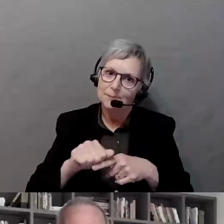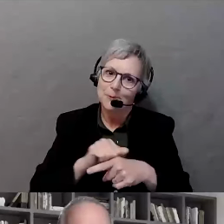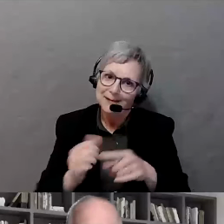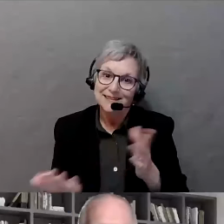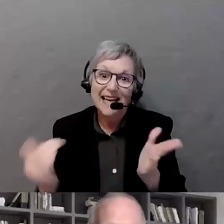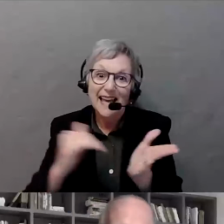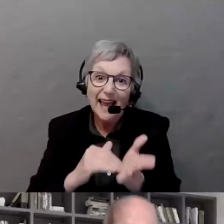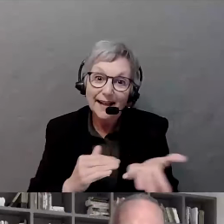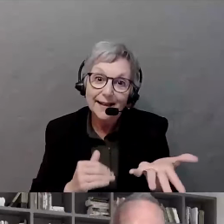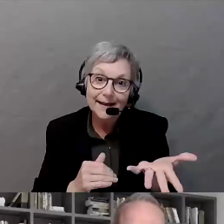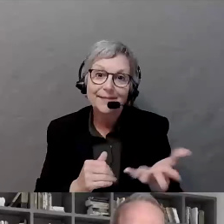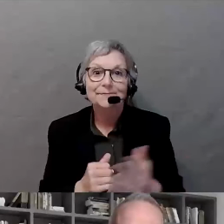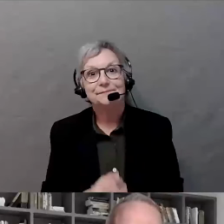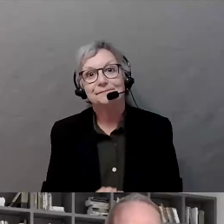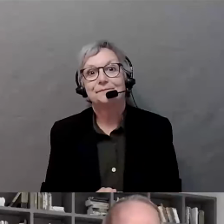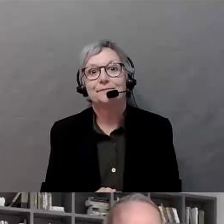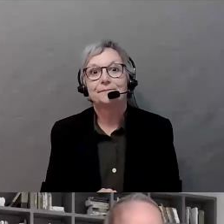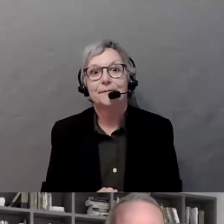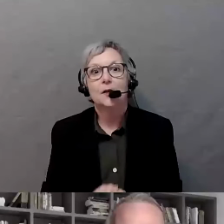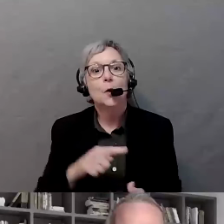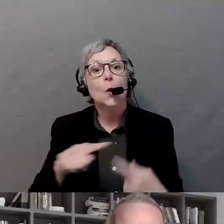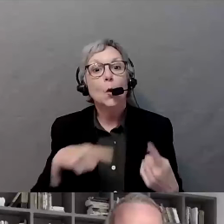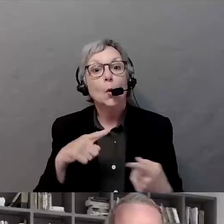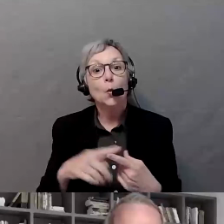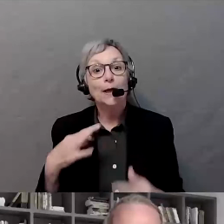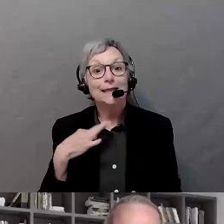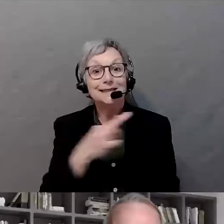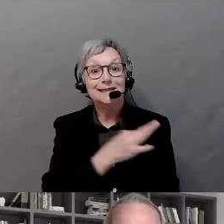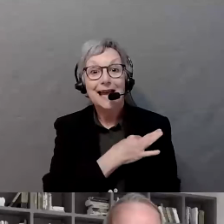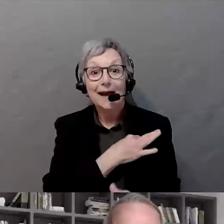PRACTICE. I THINK WHEN STAFF COMPLETE THE UKERU TRAINING,